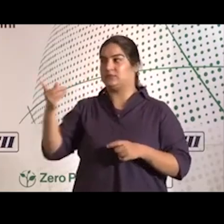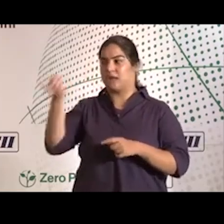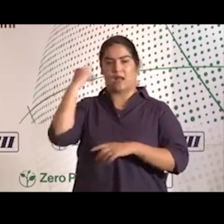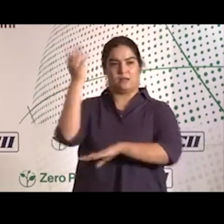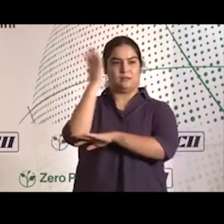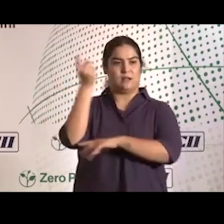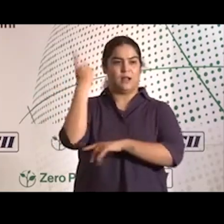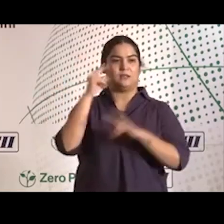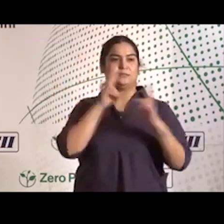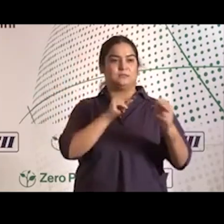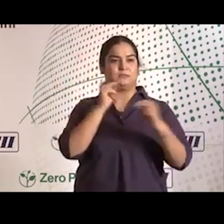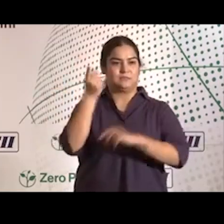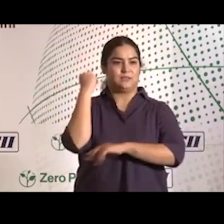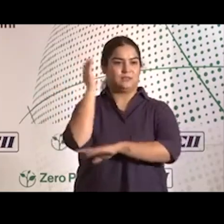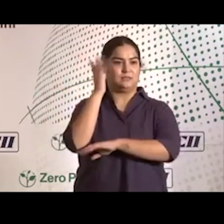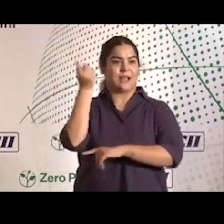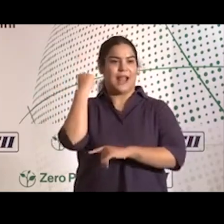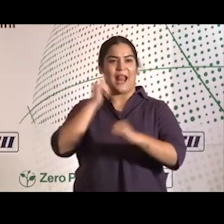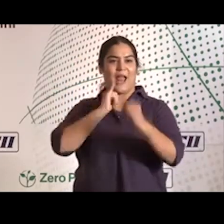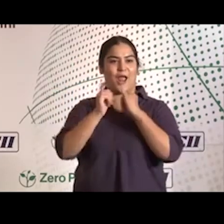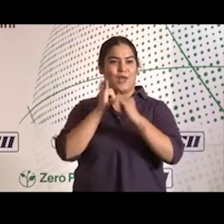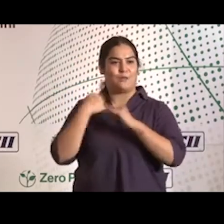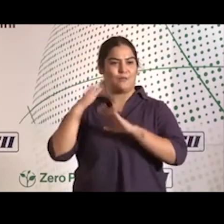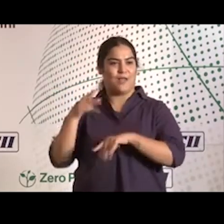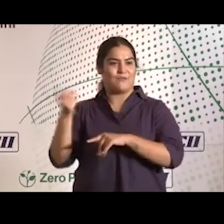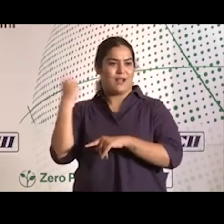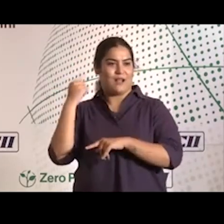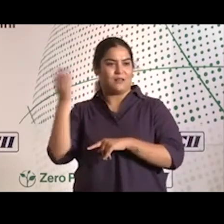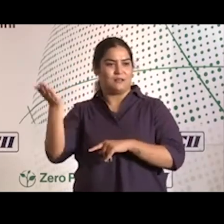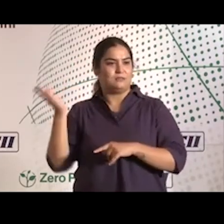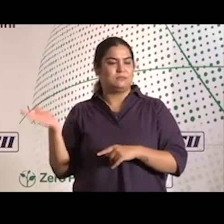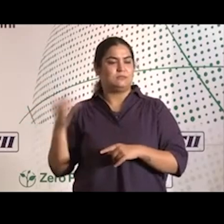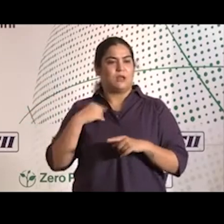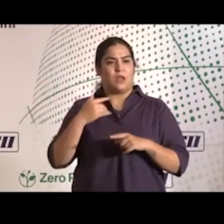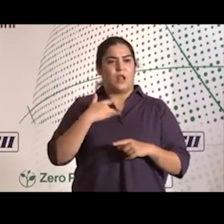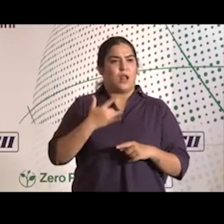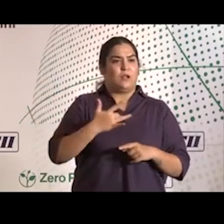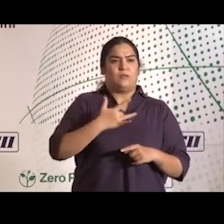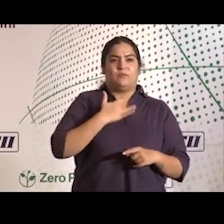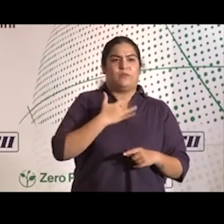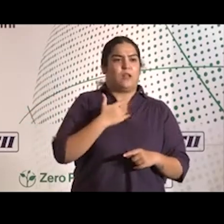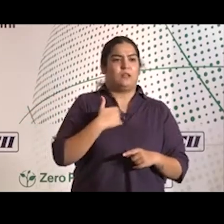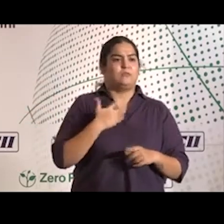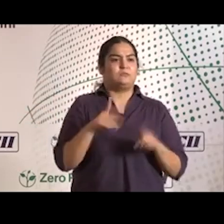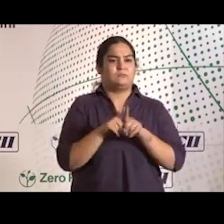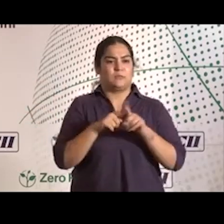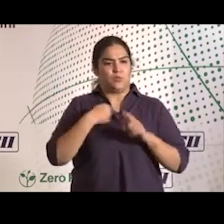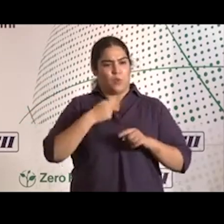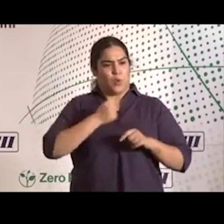I was asked to take an interview yesterday. I do not I mean, I'm just expressing my own opinion.